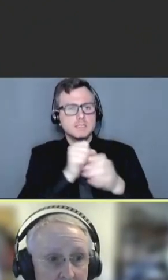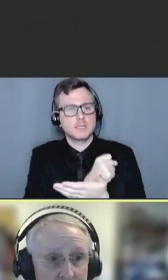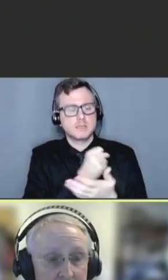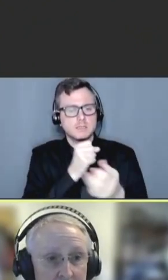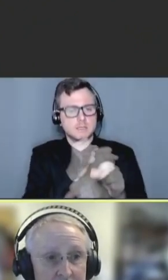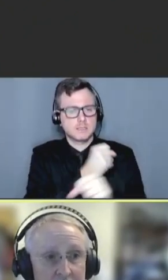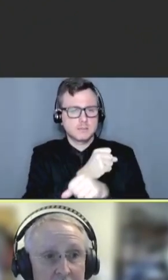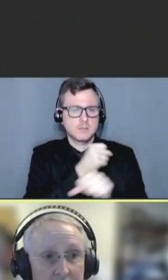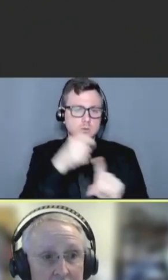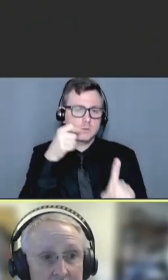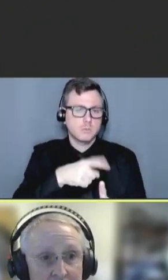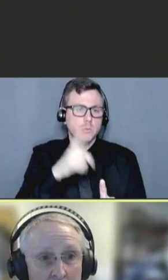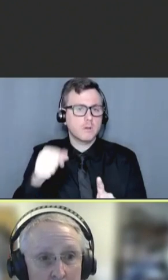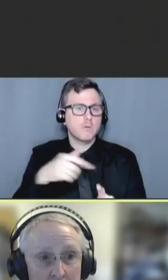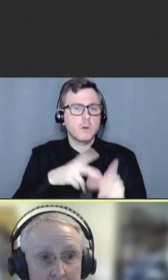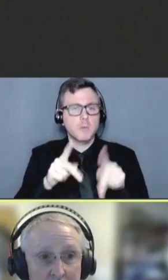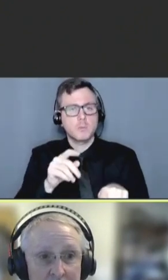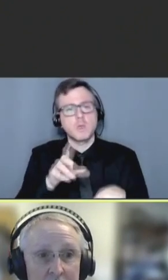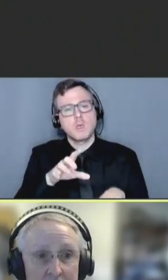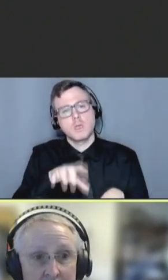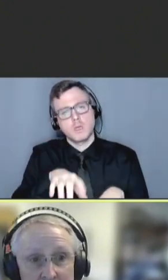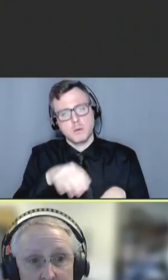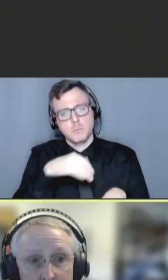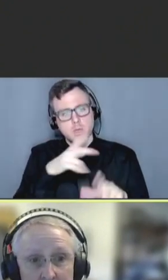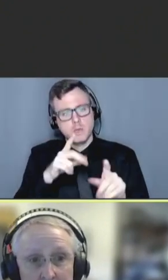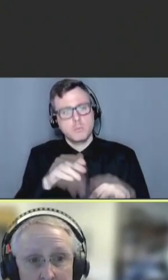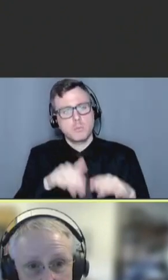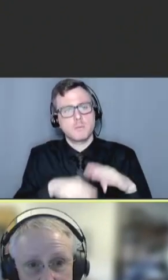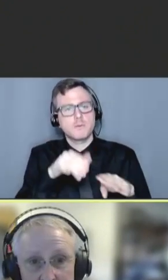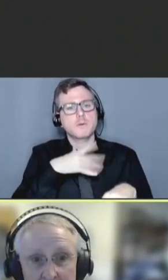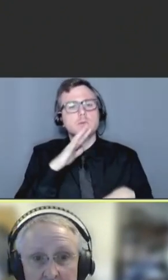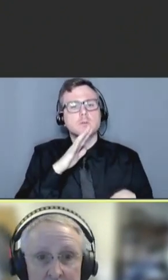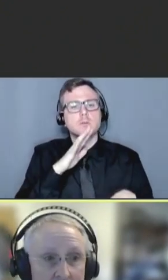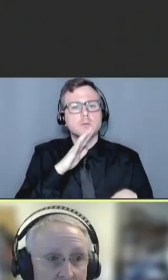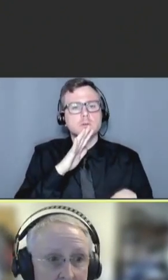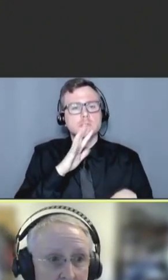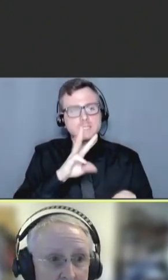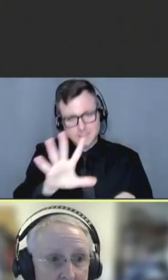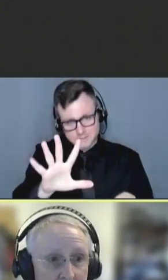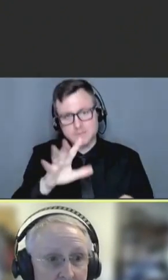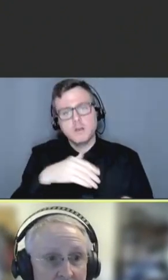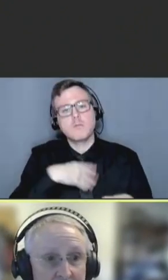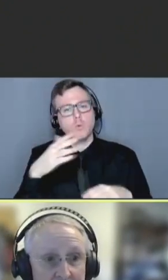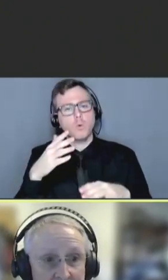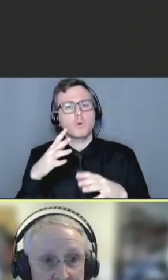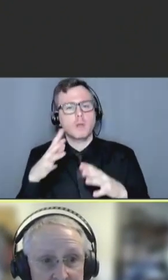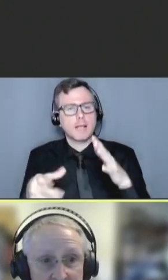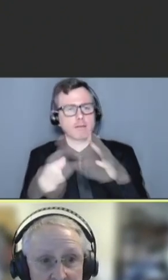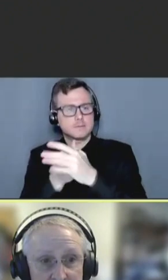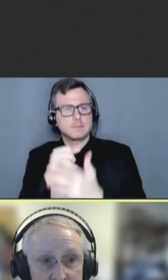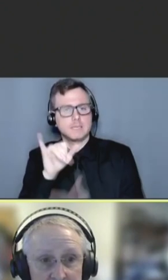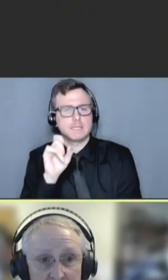ischemic stroke and TIA following the bivalent Pfizer-BioNTech COVID-19 booster and VSD shows